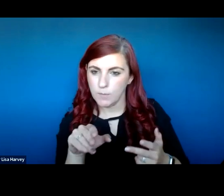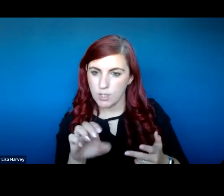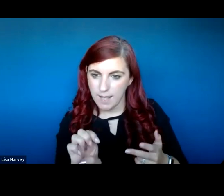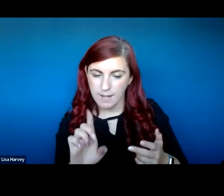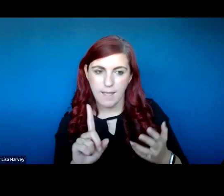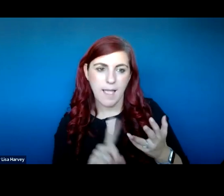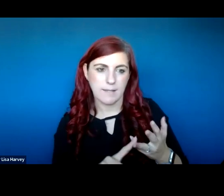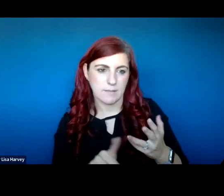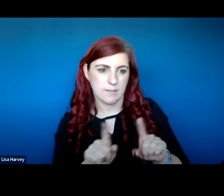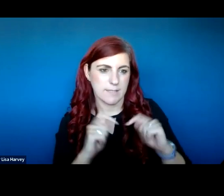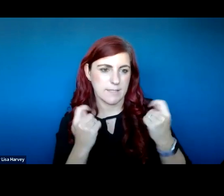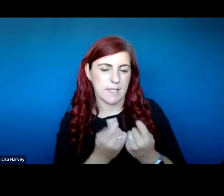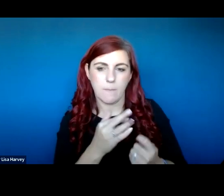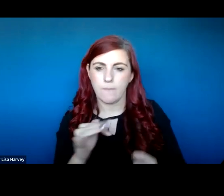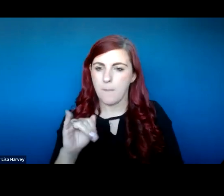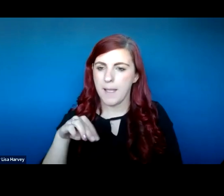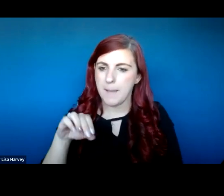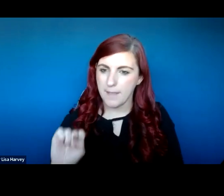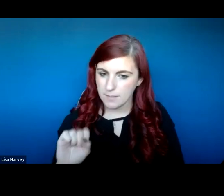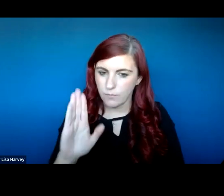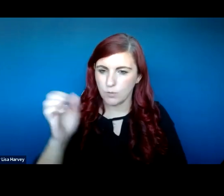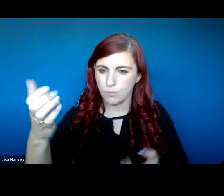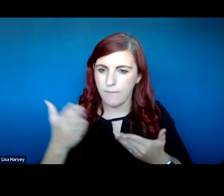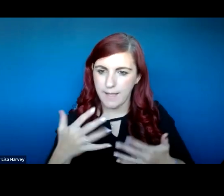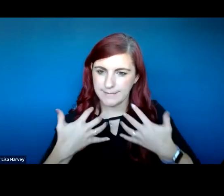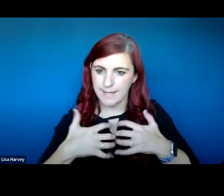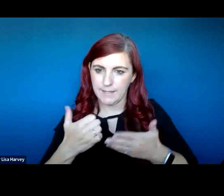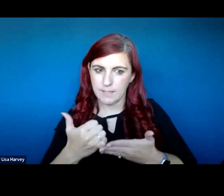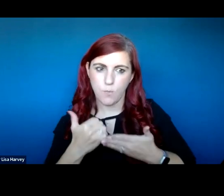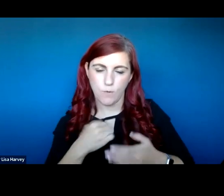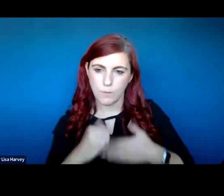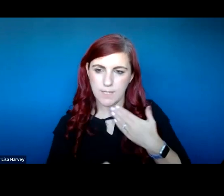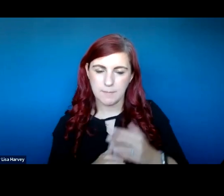the team from IMS who provided the technical support for this event.